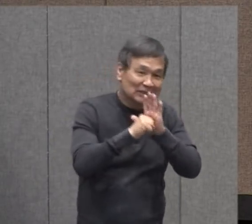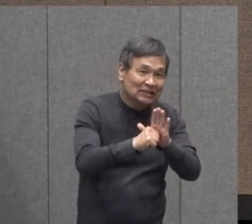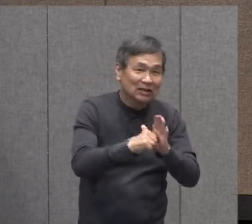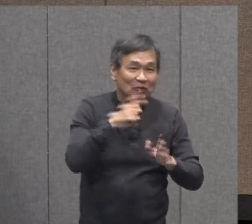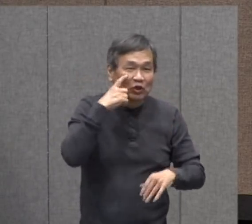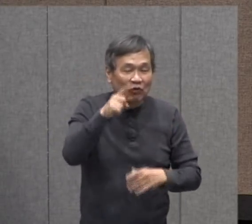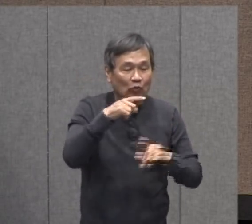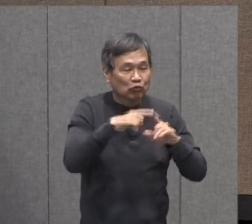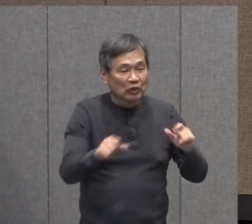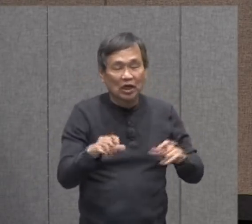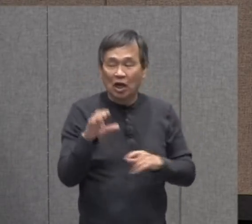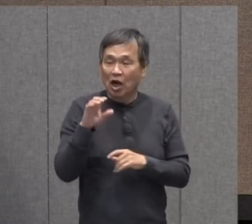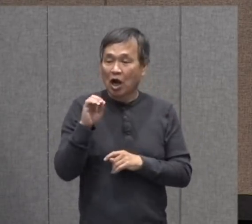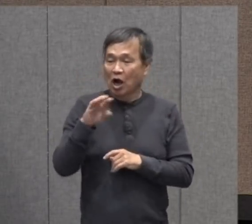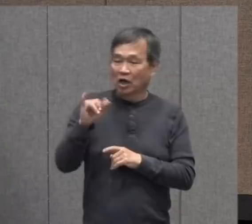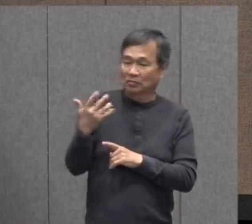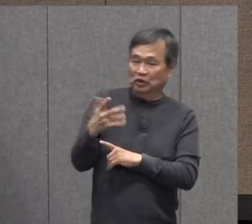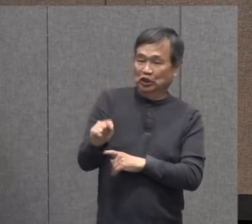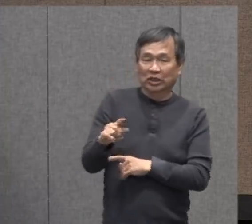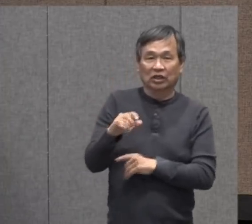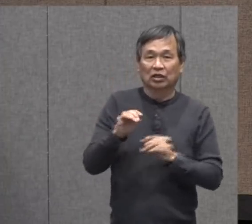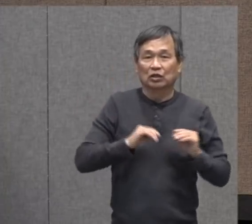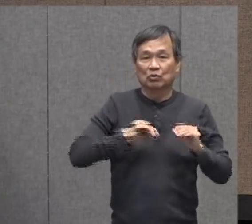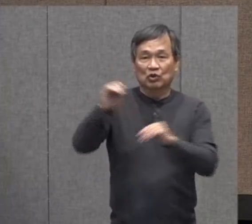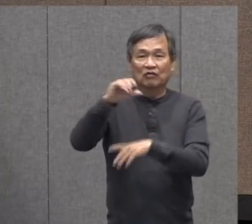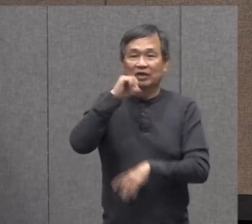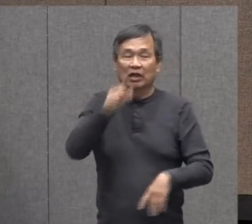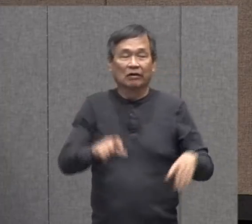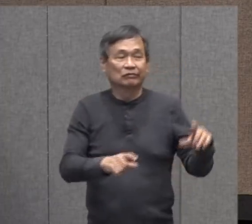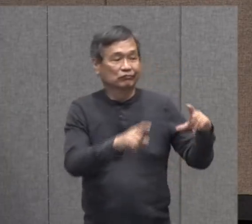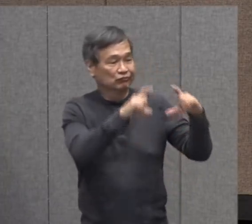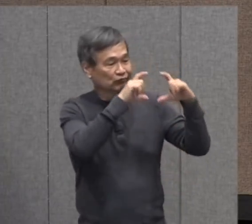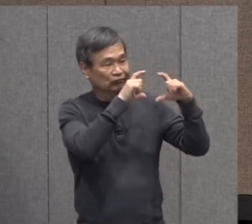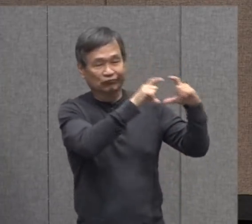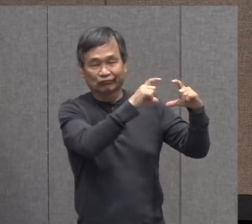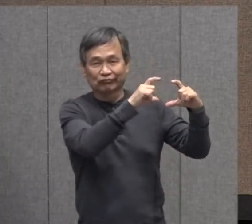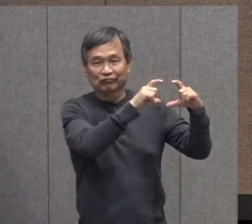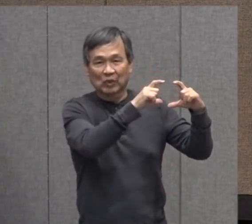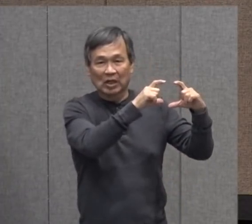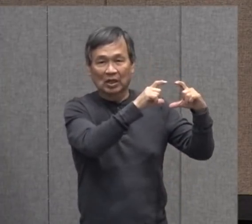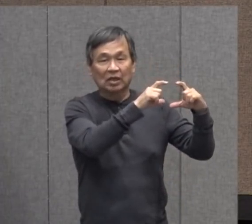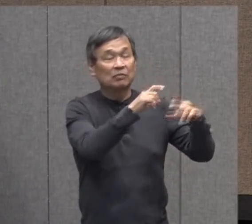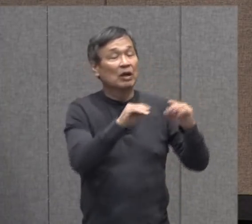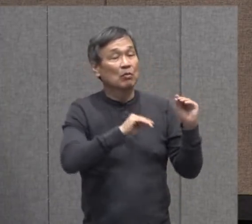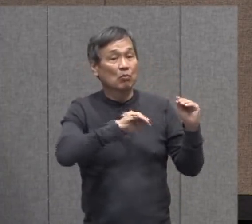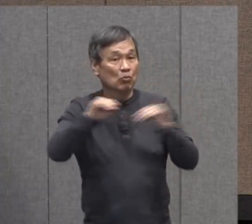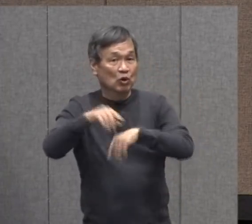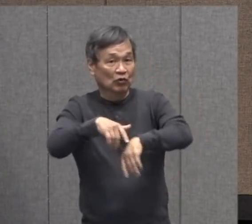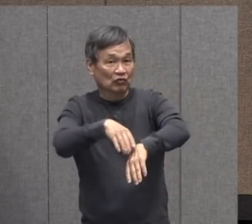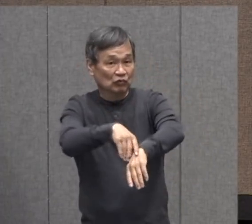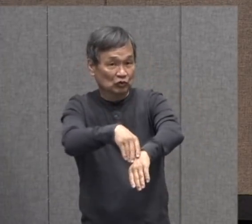If the object is not moving, we don't put a line next to it but maybe if it's starting to move slowly, one line.